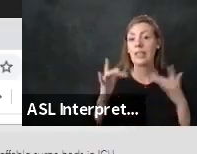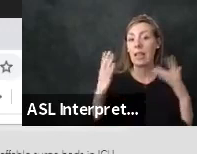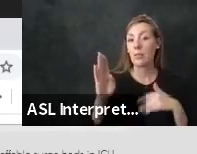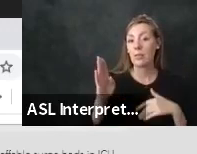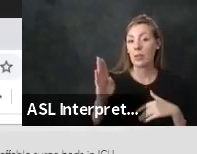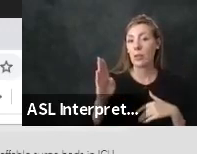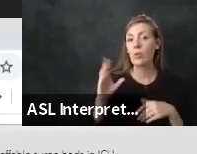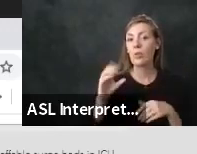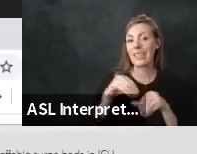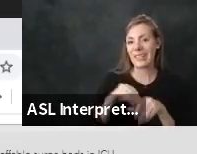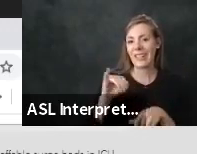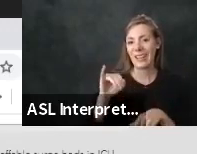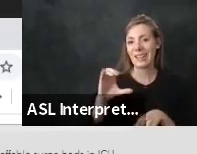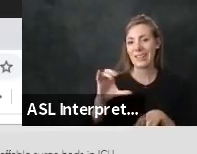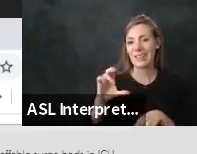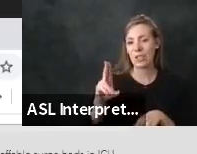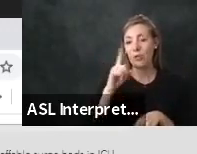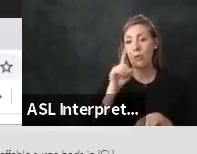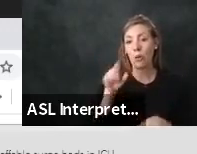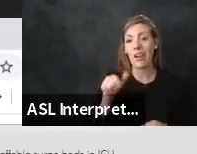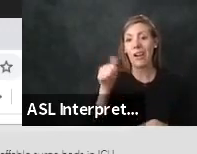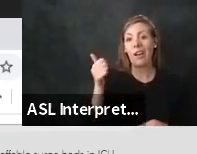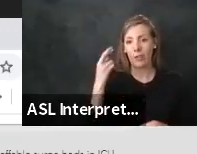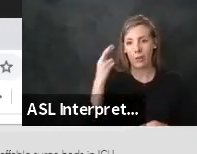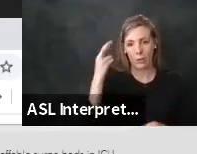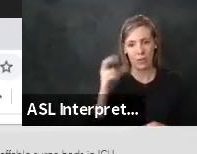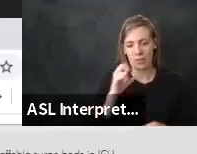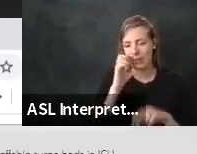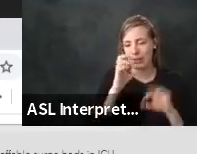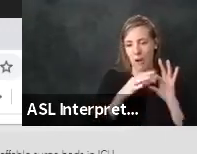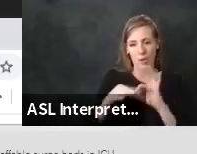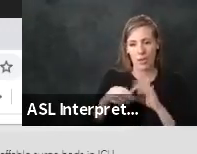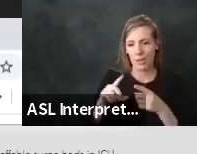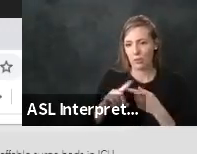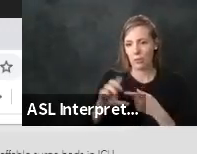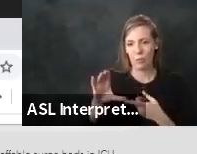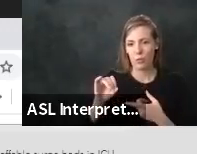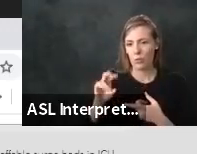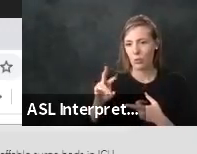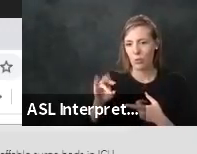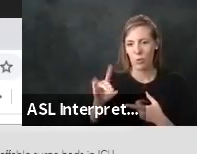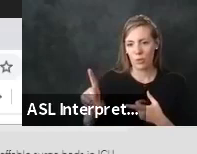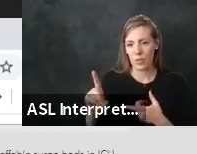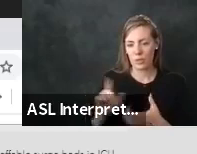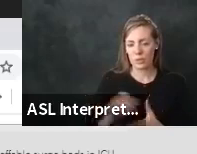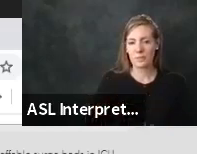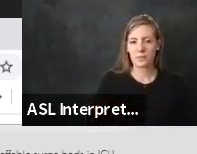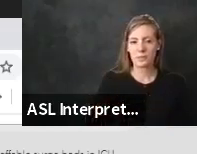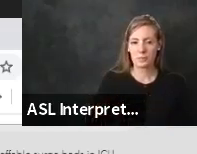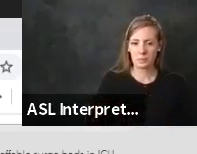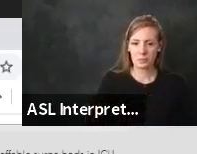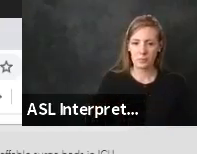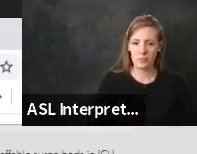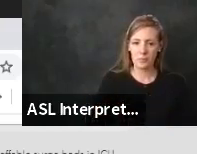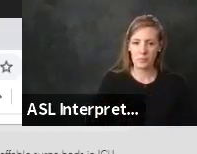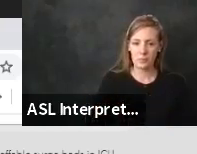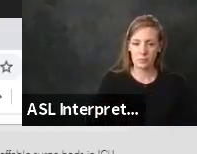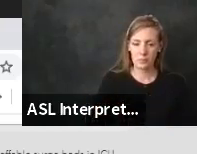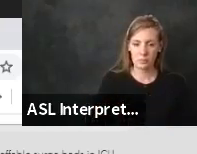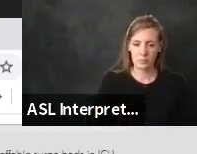So you can see that the proportion of ICU patients their COVID positive has increased since it's below.